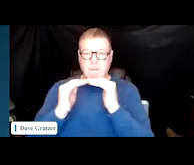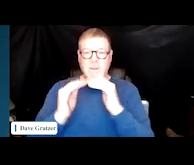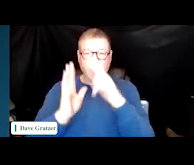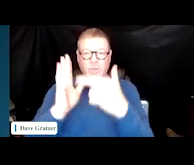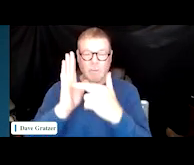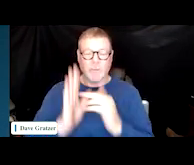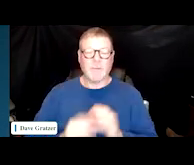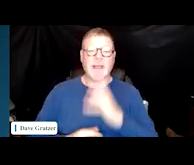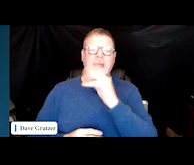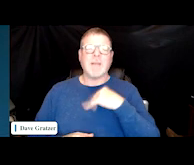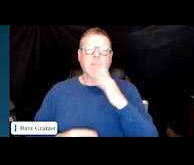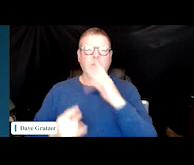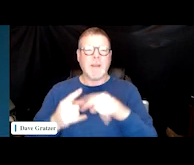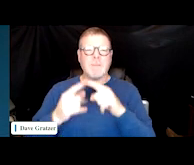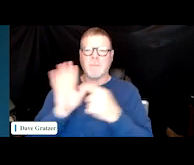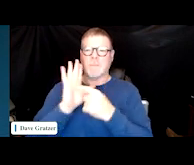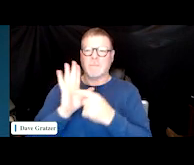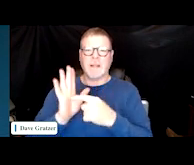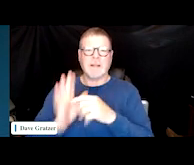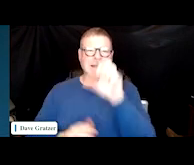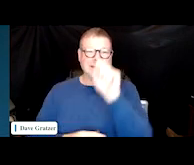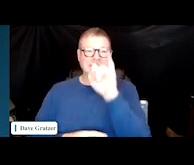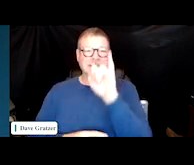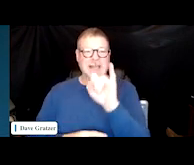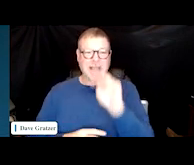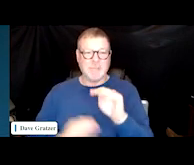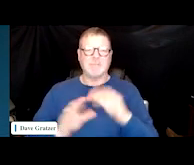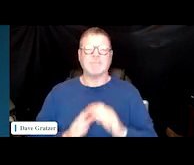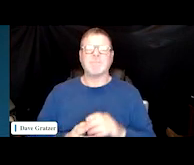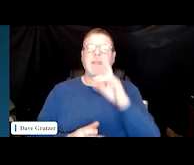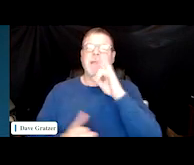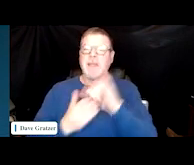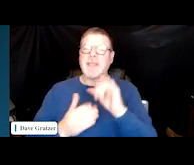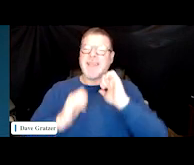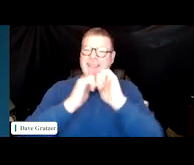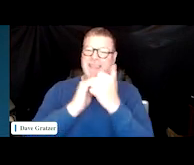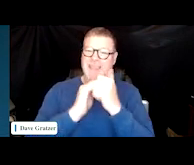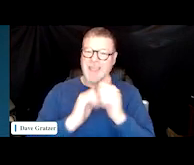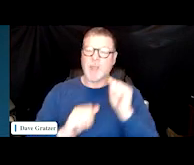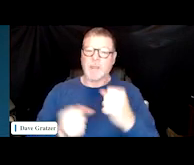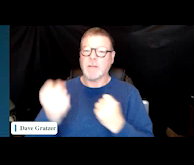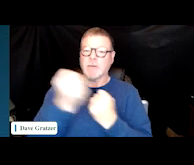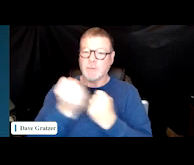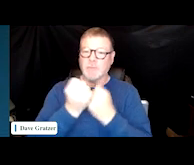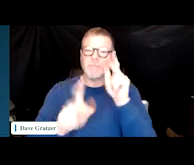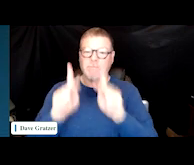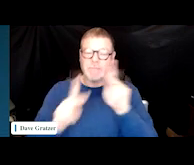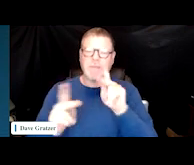as a way to talk about the various roles that peers can play in helping support people with behavioral health conditions,